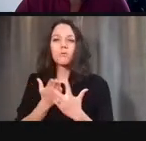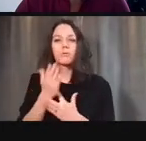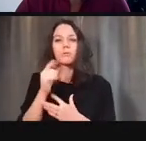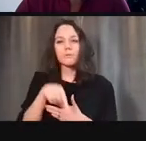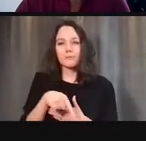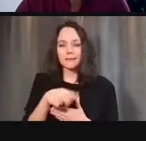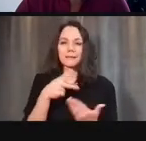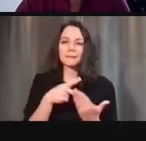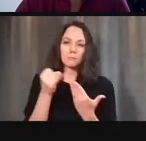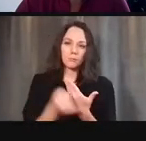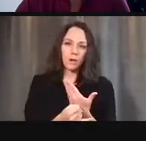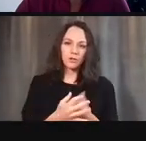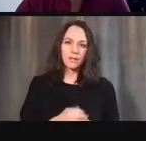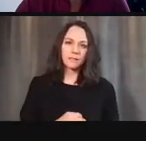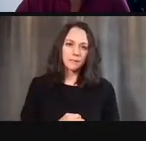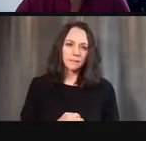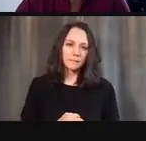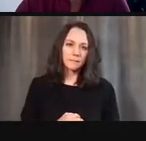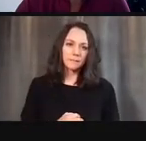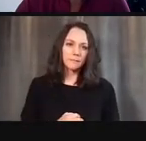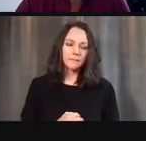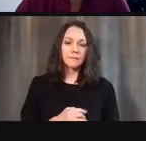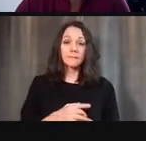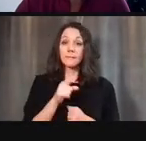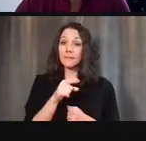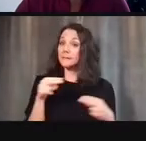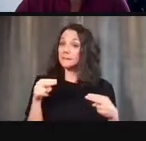And this slide features a screenshot